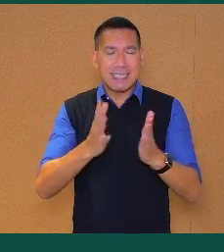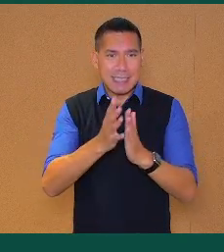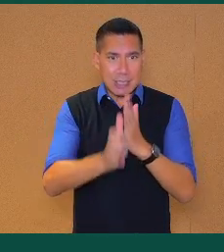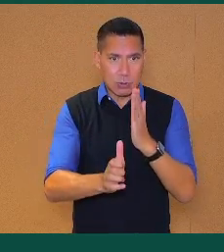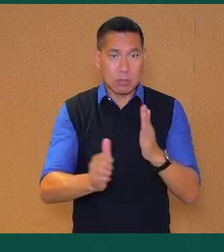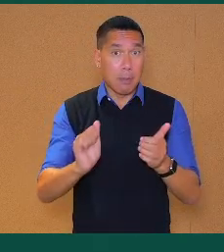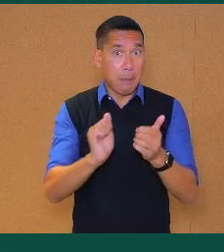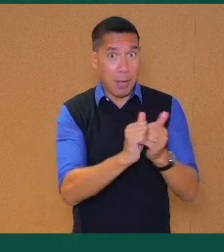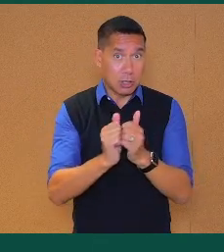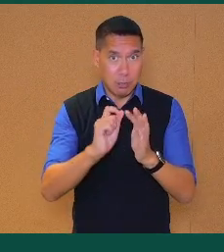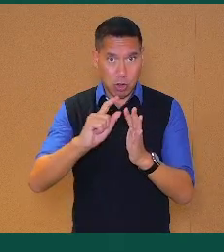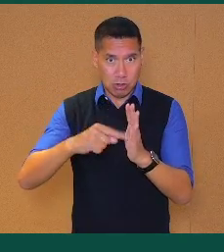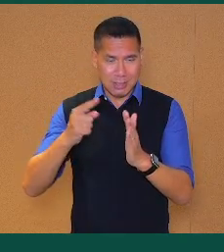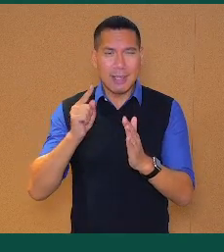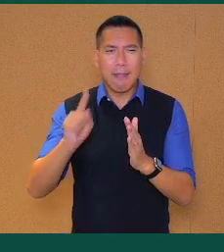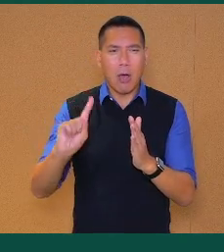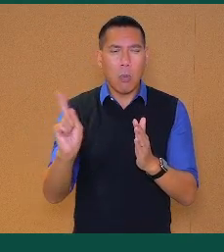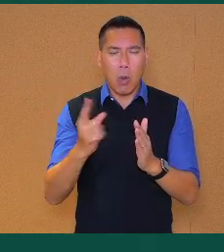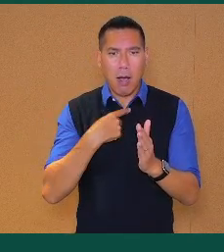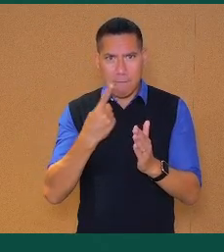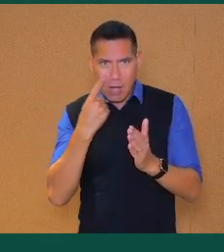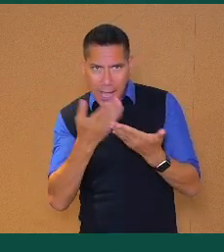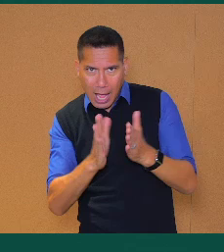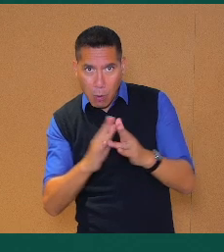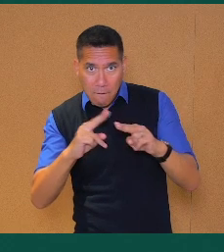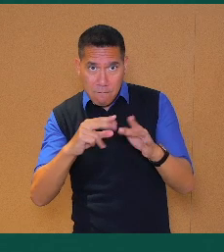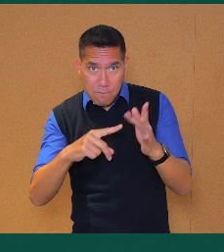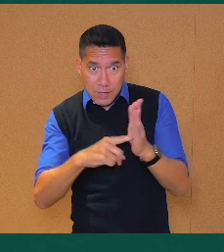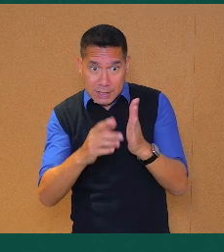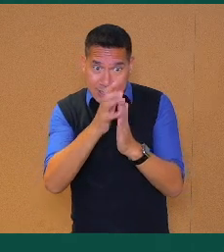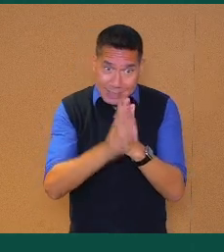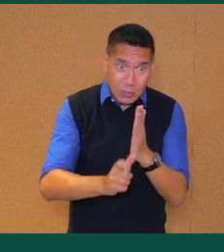how the FitSkills physical activity program fosters positive attitudes for young people with disability.